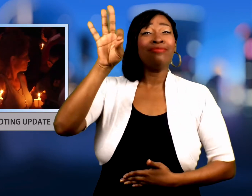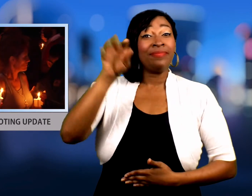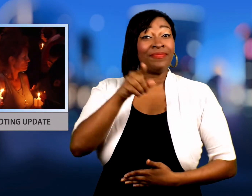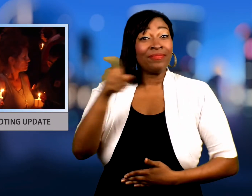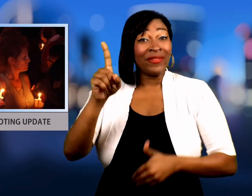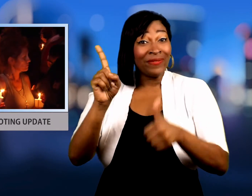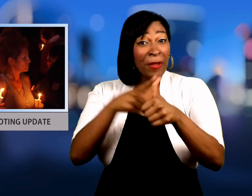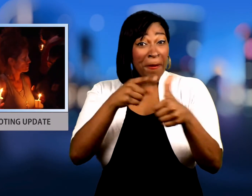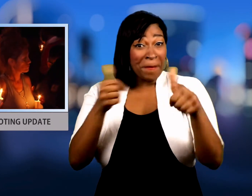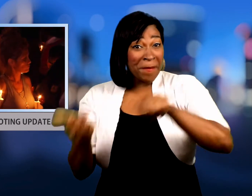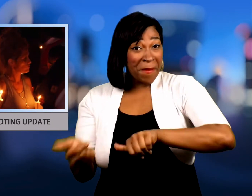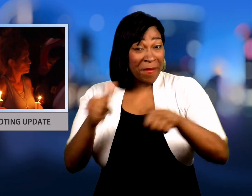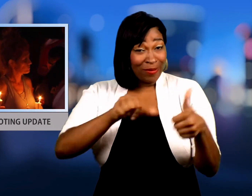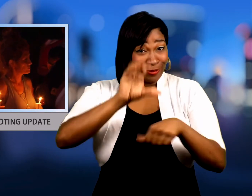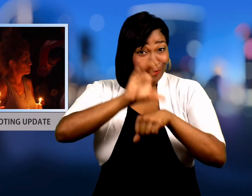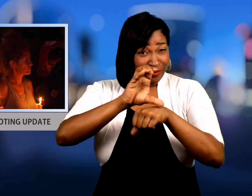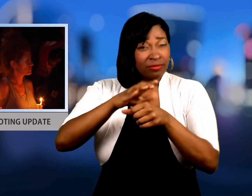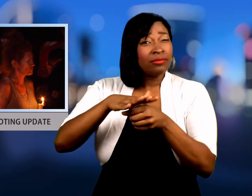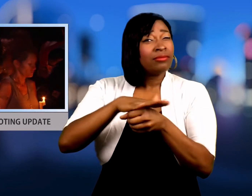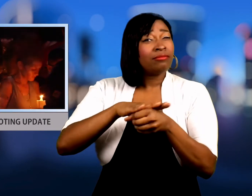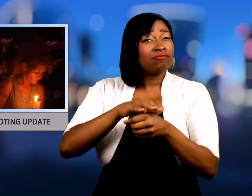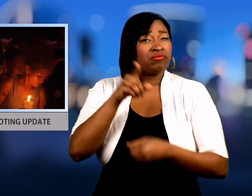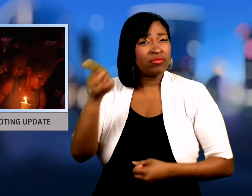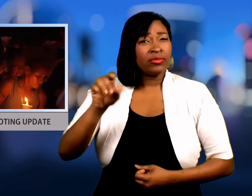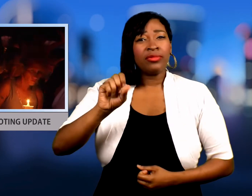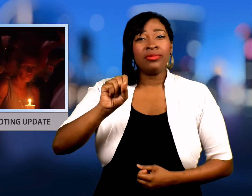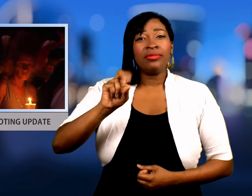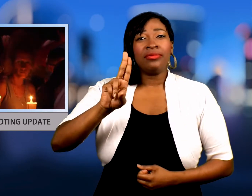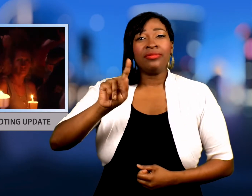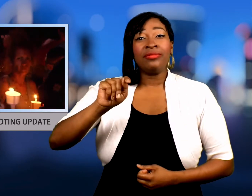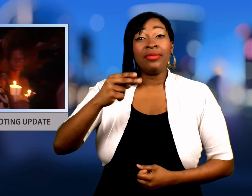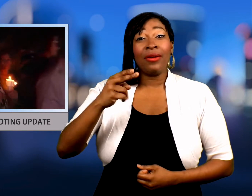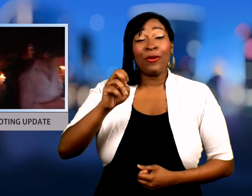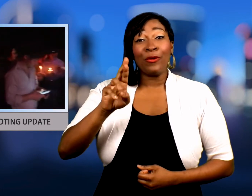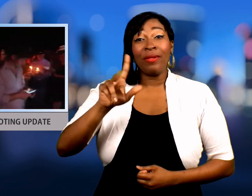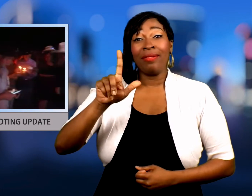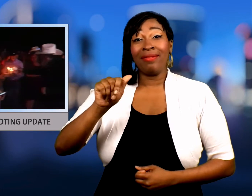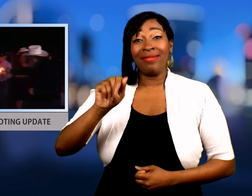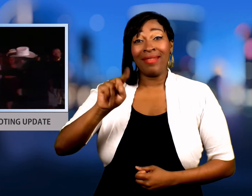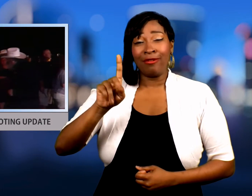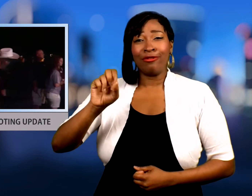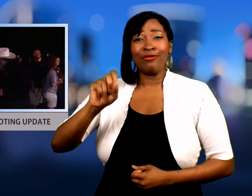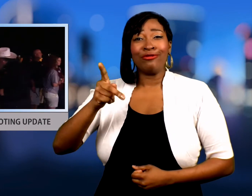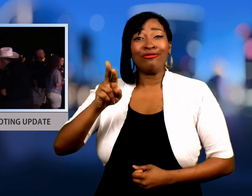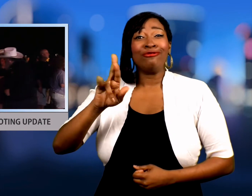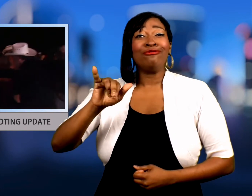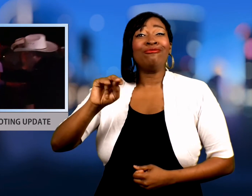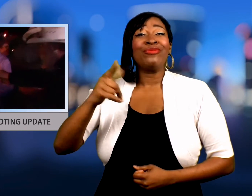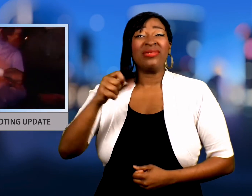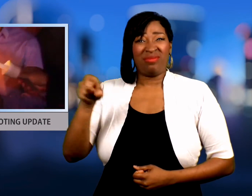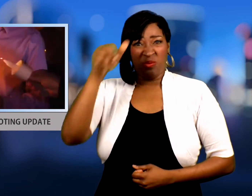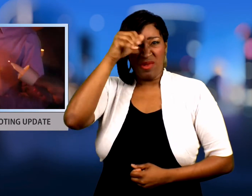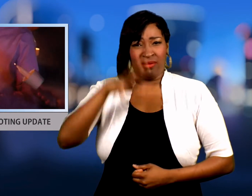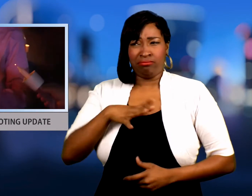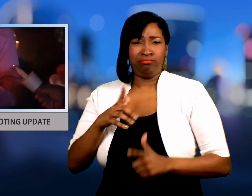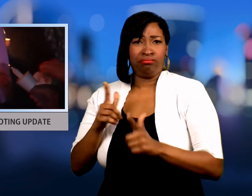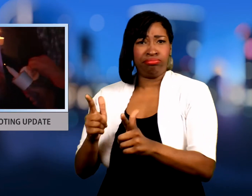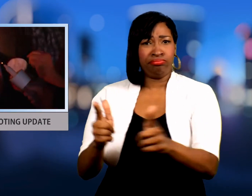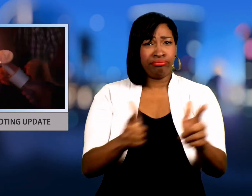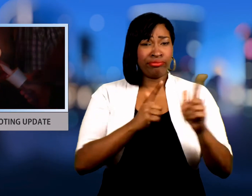opened fire during service at First Baptist Church in Sutherland Springs.